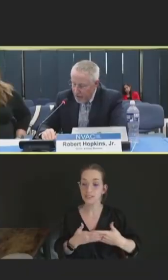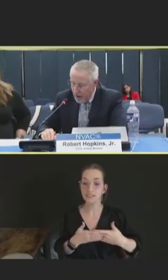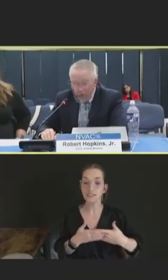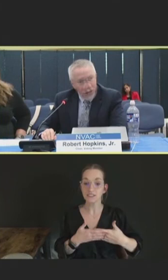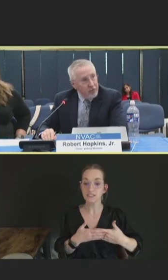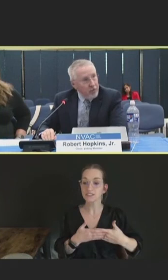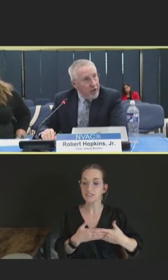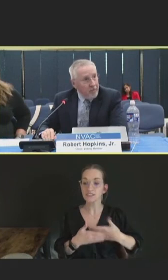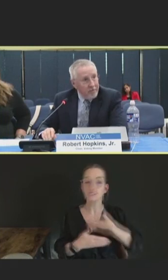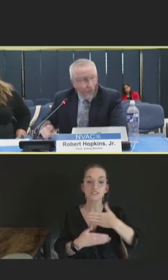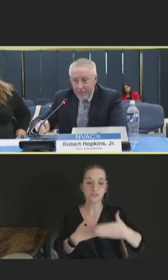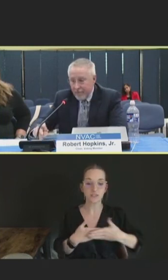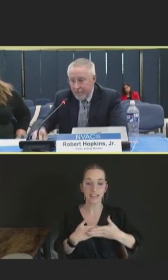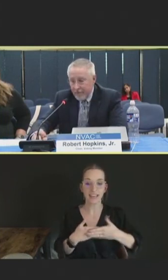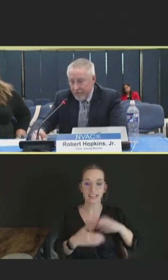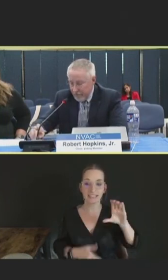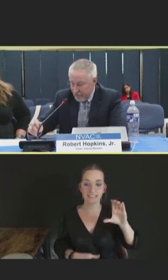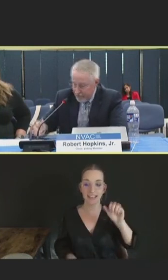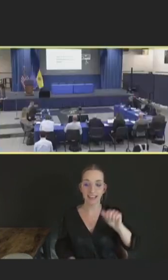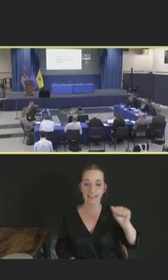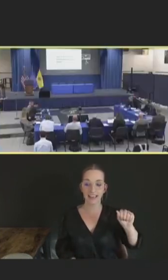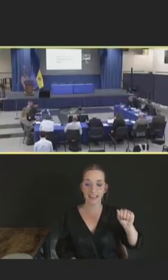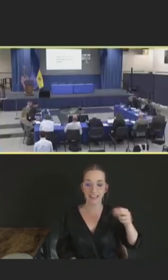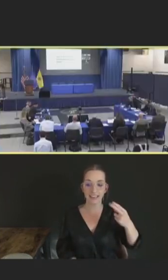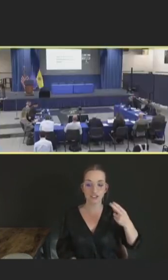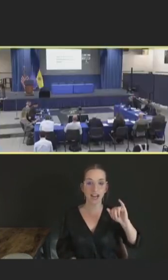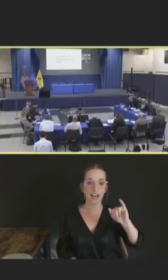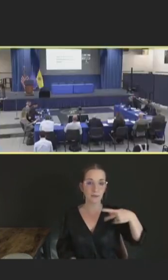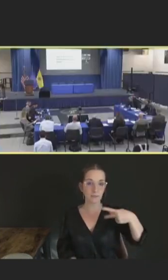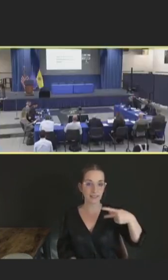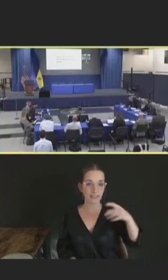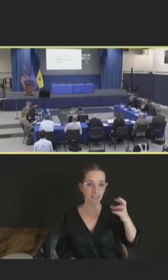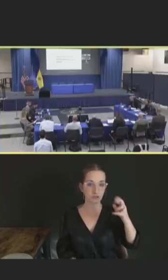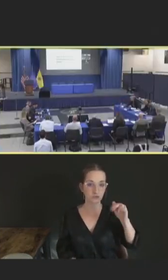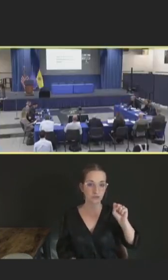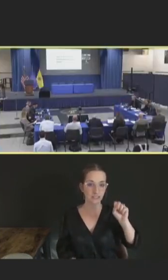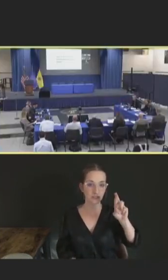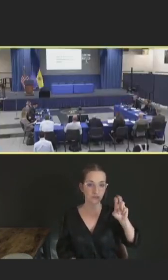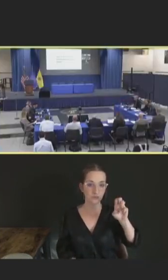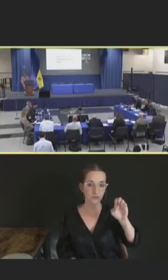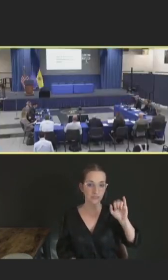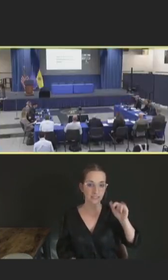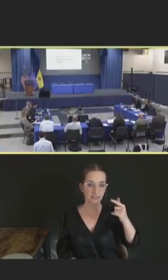Chris Regal: Thank you very much. As health insurance providers,